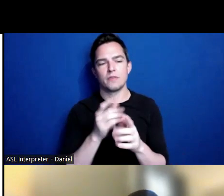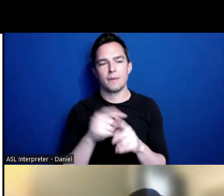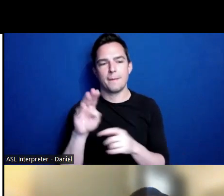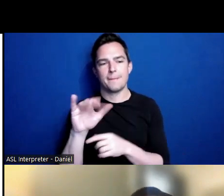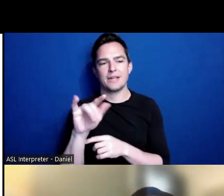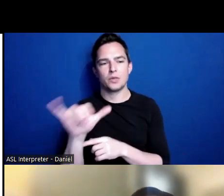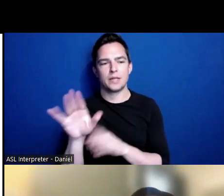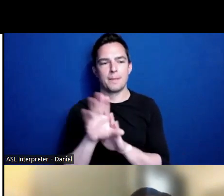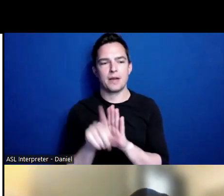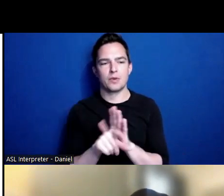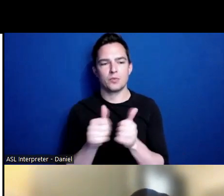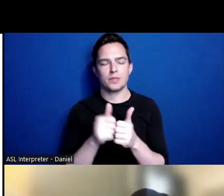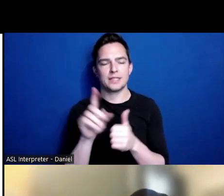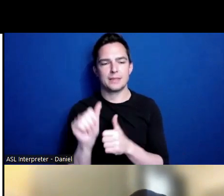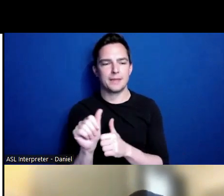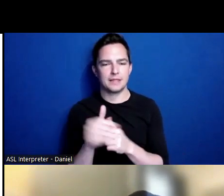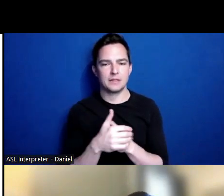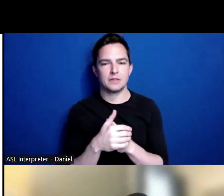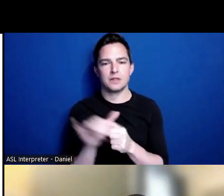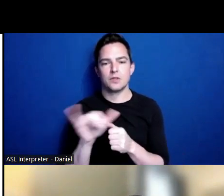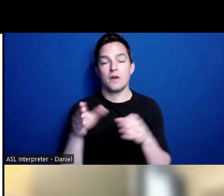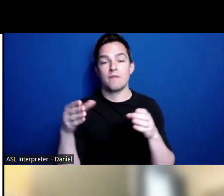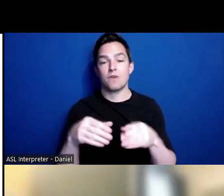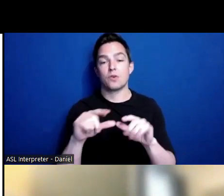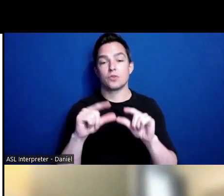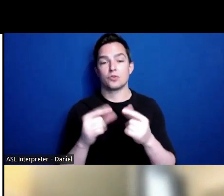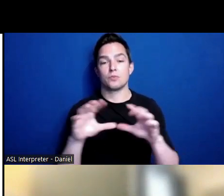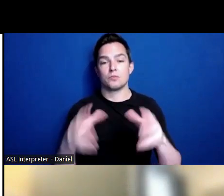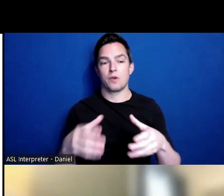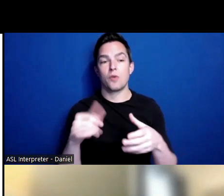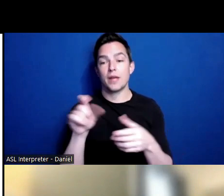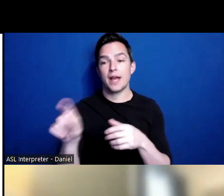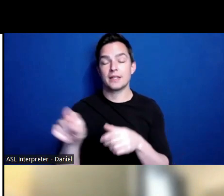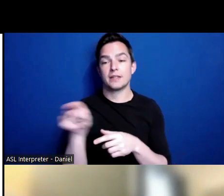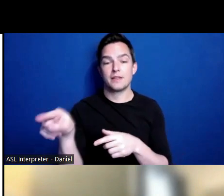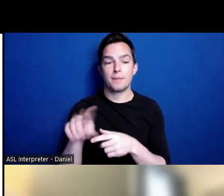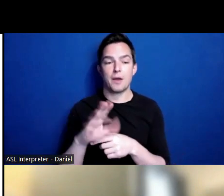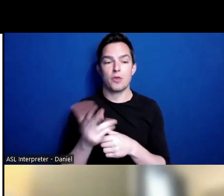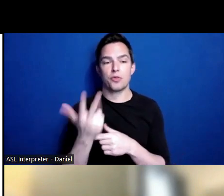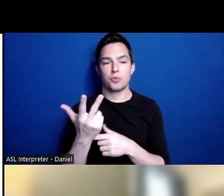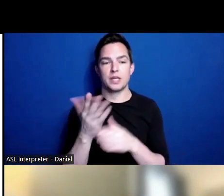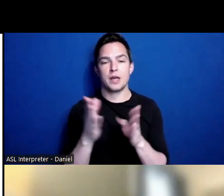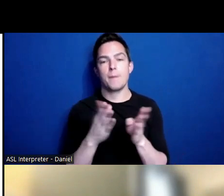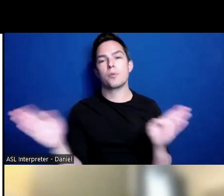and with disabilities in focus groups and we asked them about three broad topics. One was how can